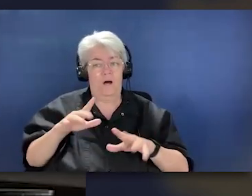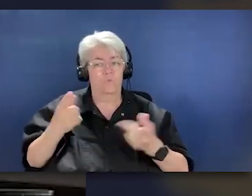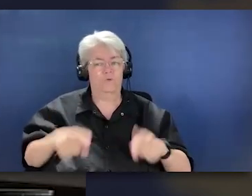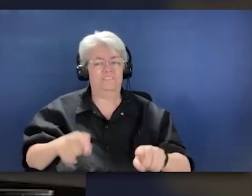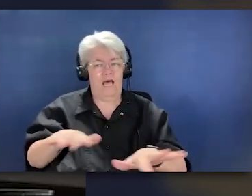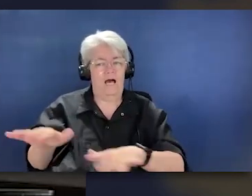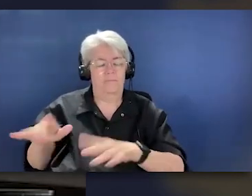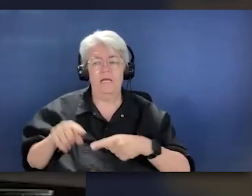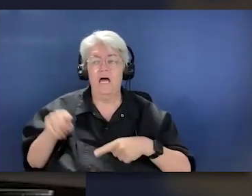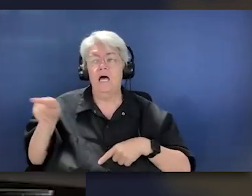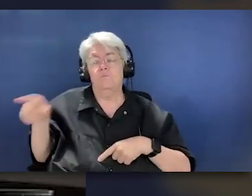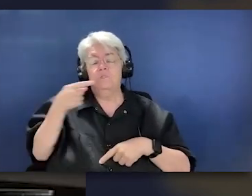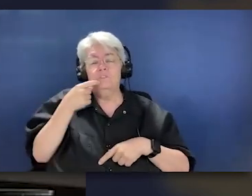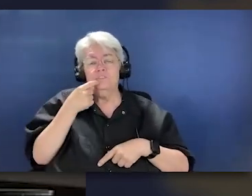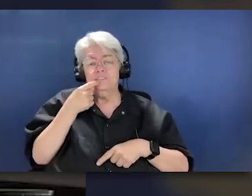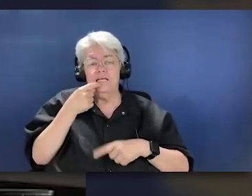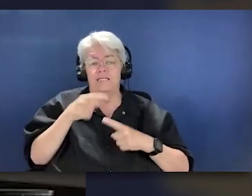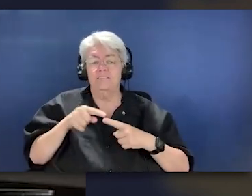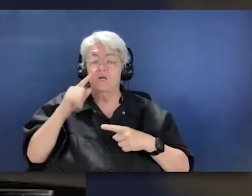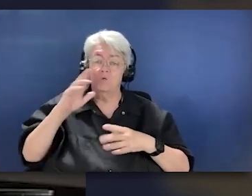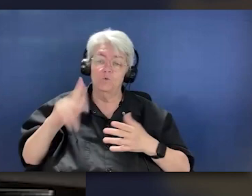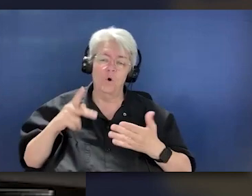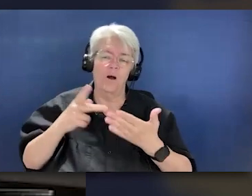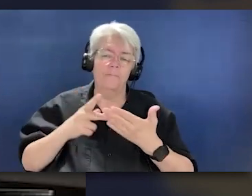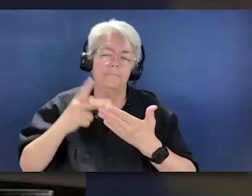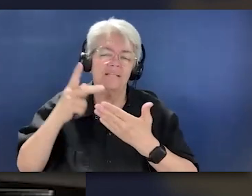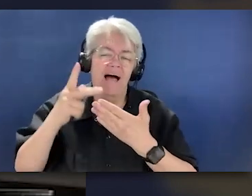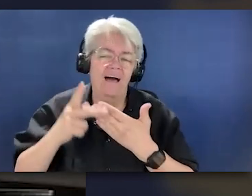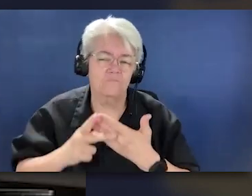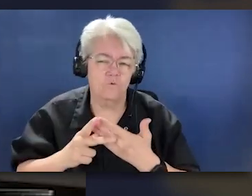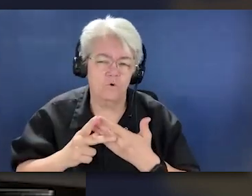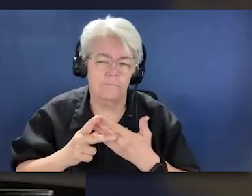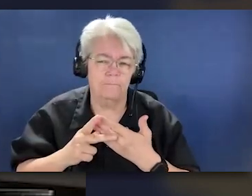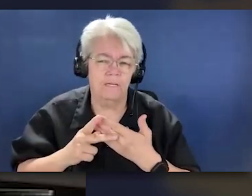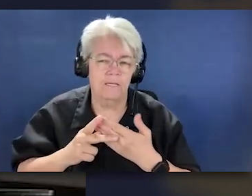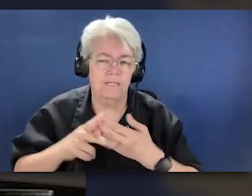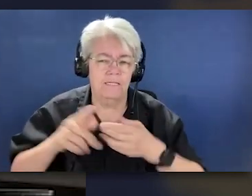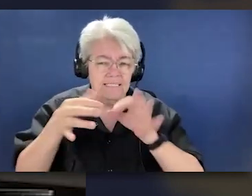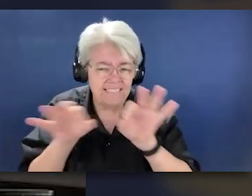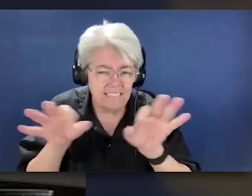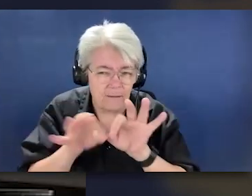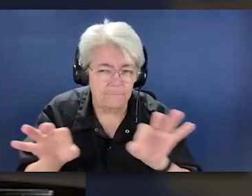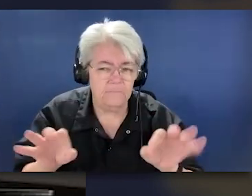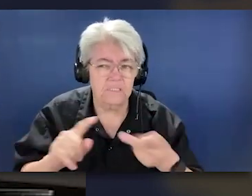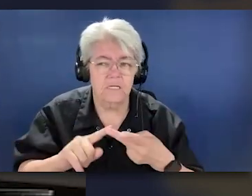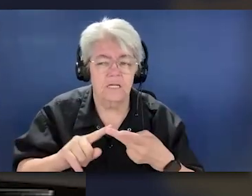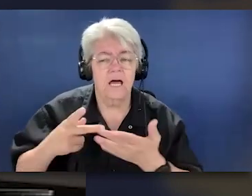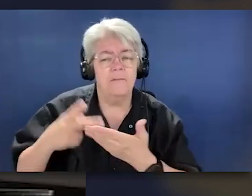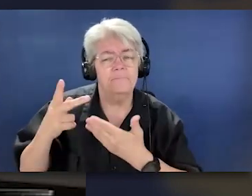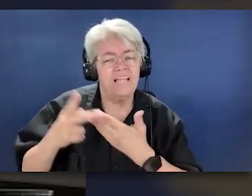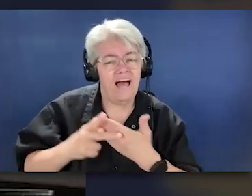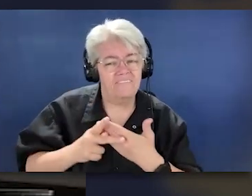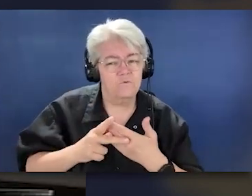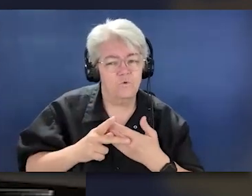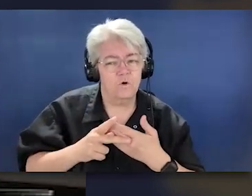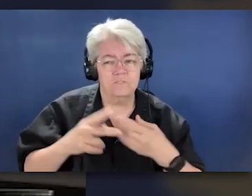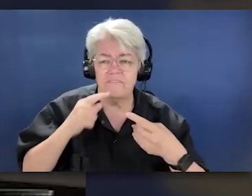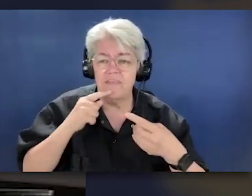saying was that platforms and platformization are enclosing this participatory digital commons